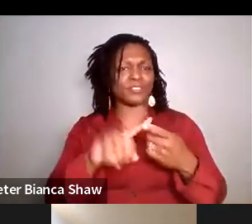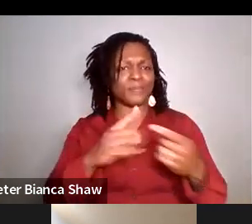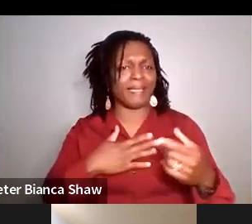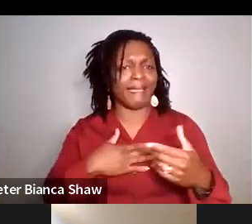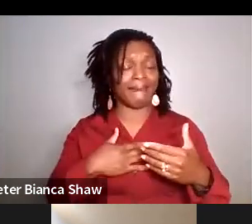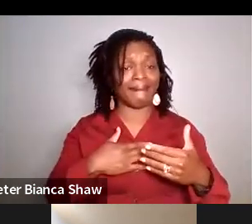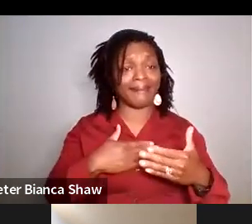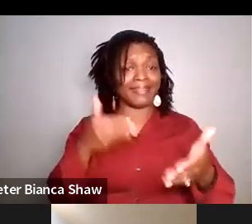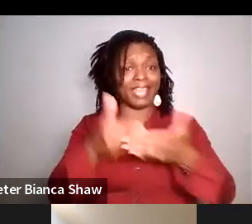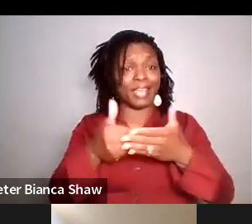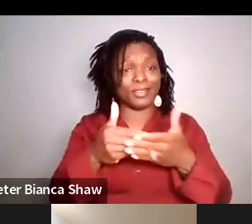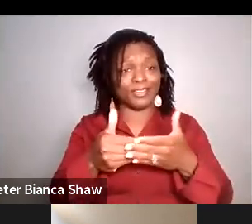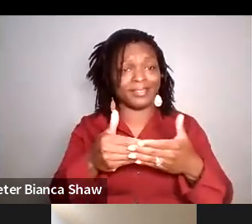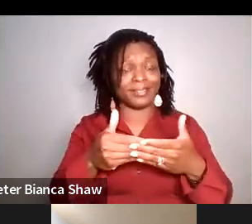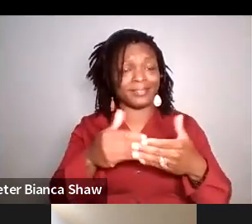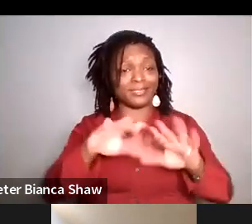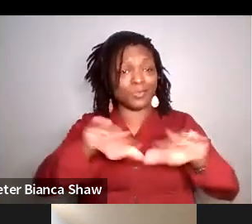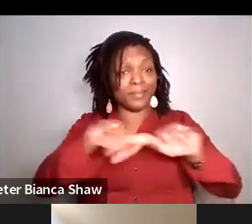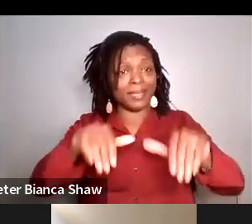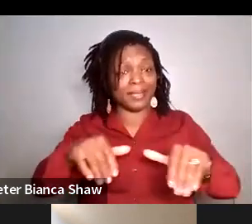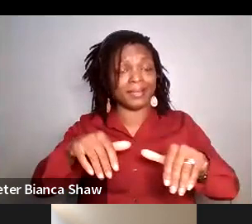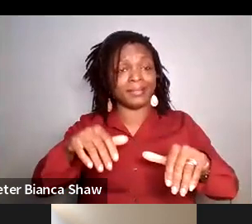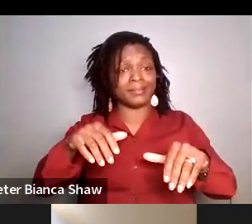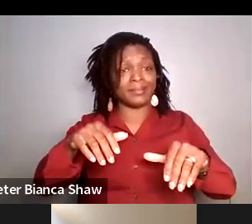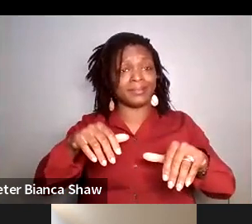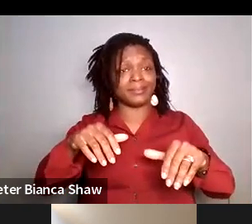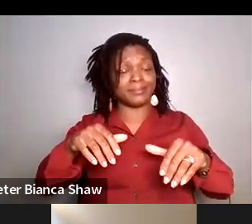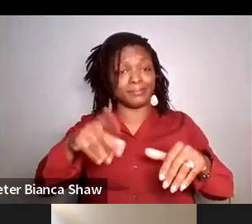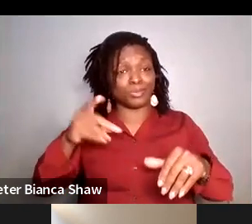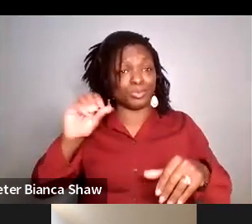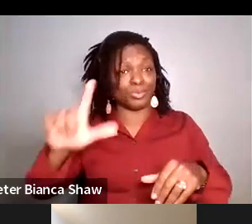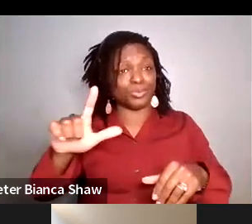You know I can't get the wheelchair there. I have to pick the wheelchair up over the curve to get it there, and believe it or not,